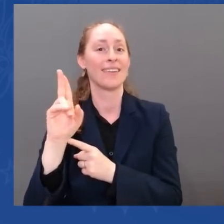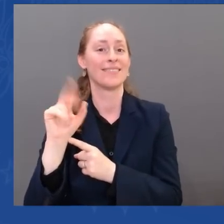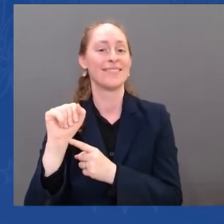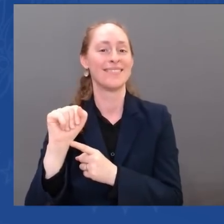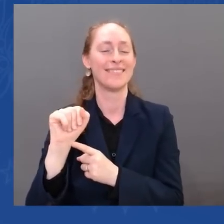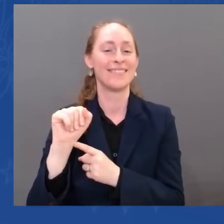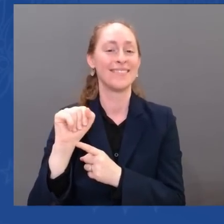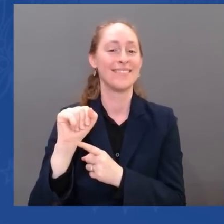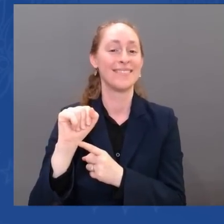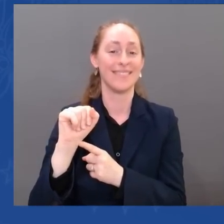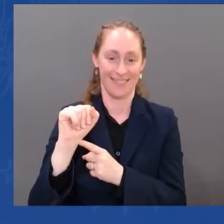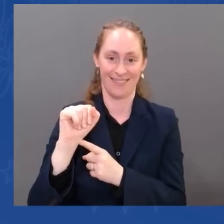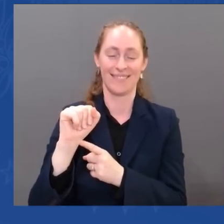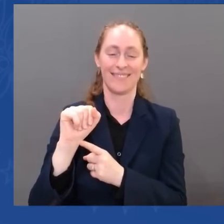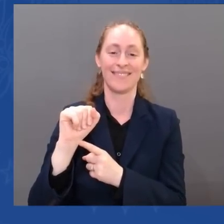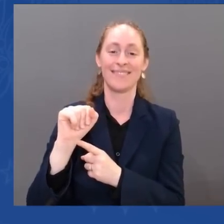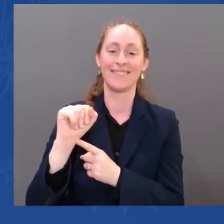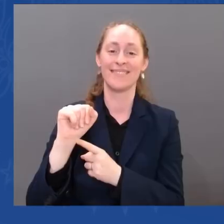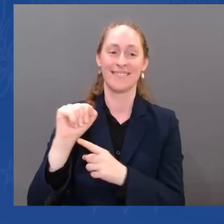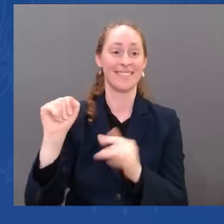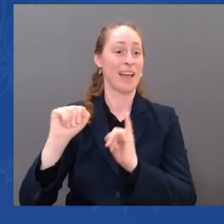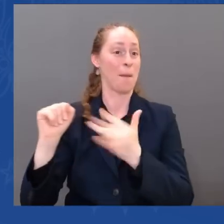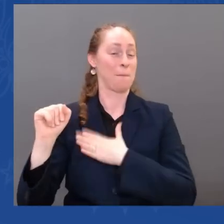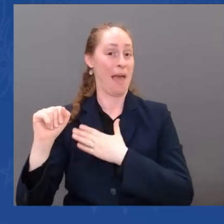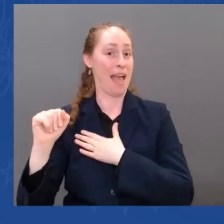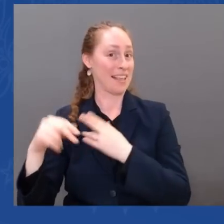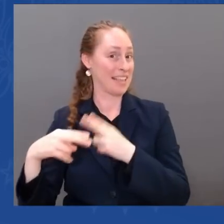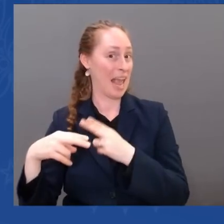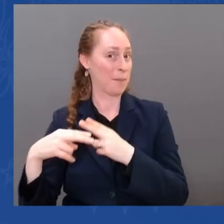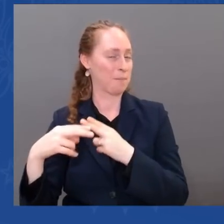I'm sure everyone in this audience is particularly proud today.